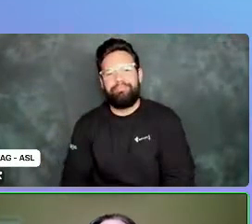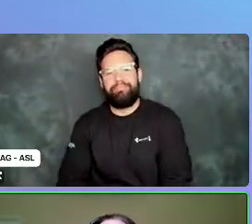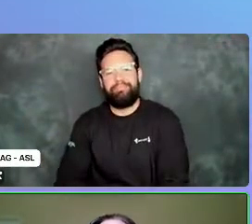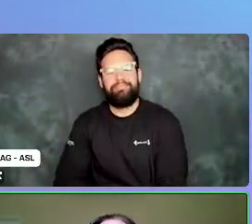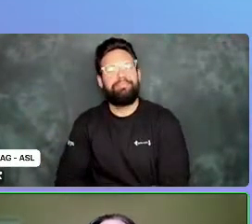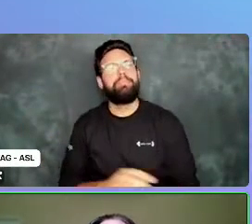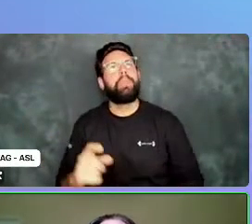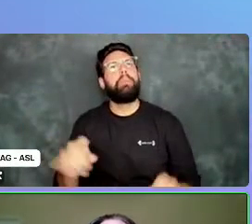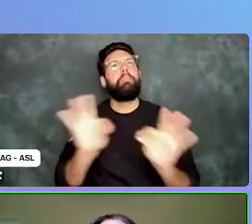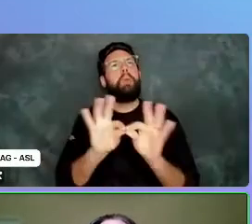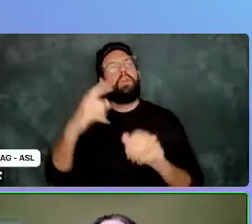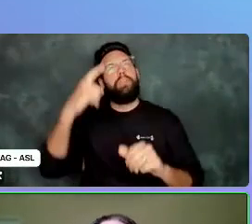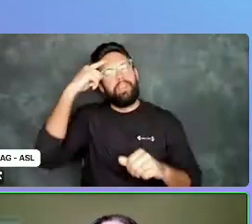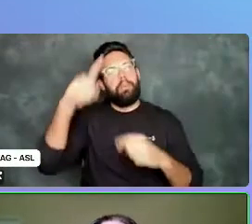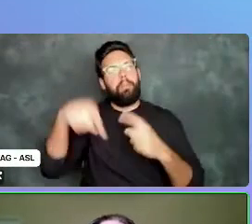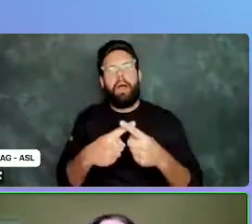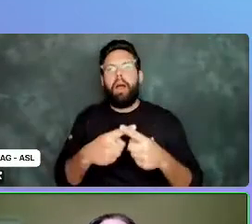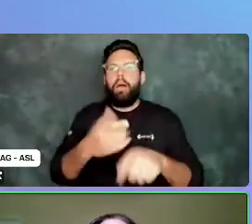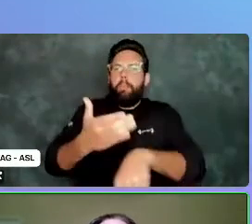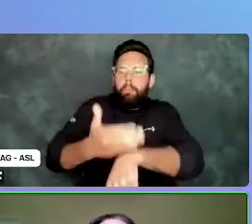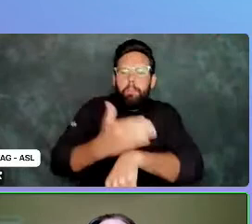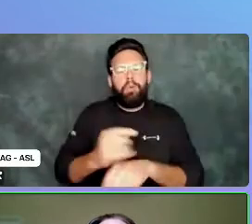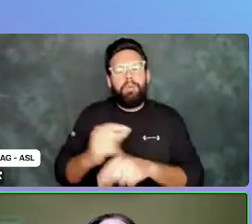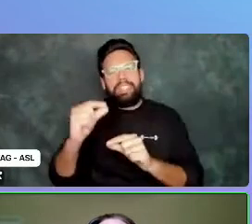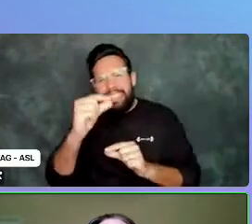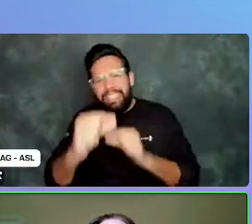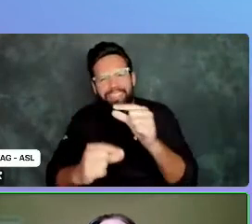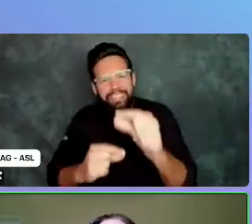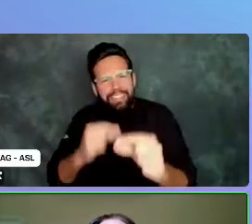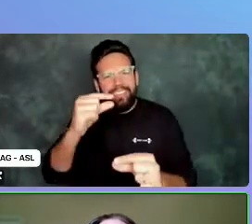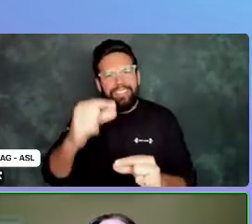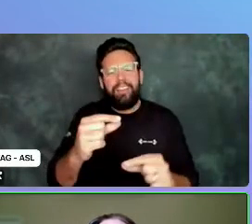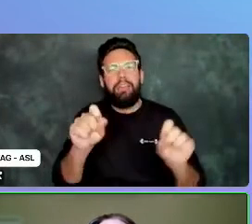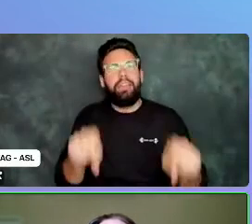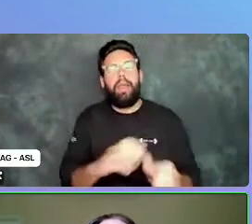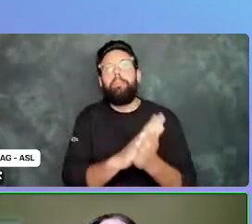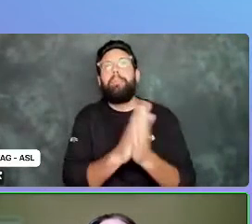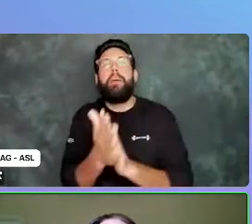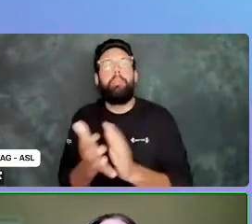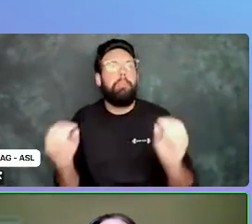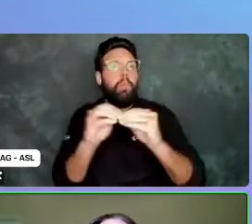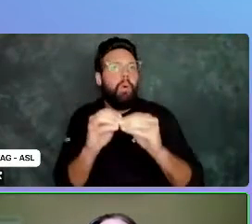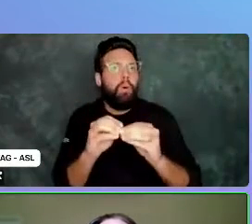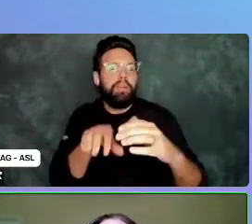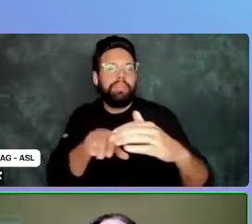fall to one person. So just think about making those